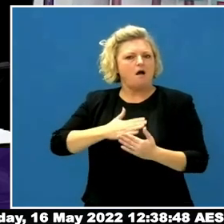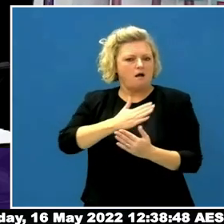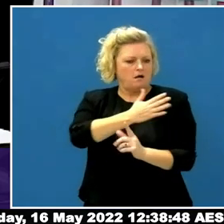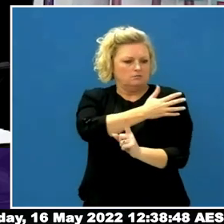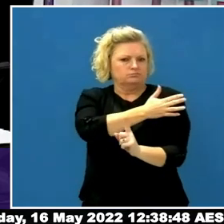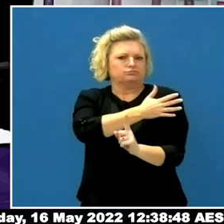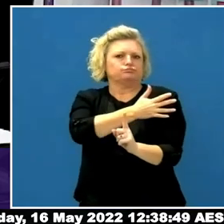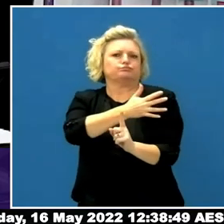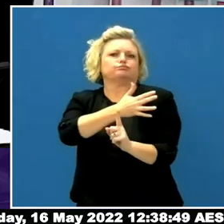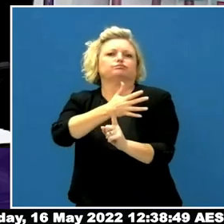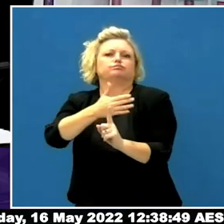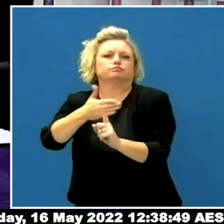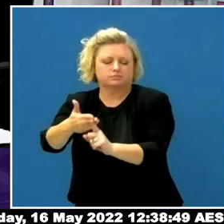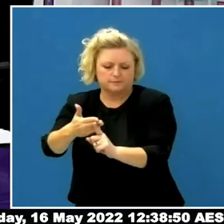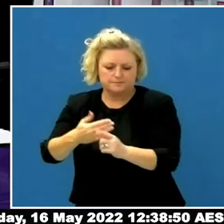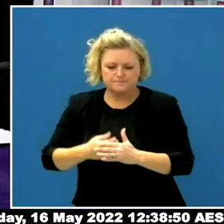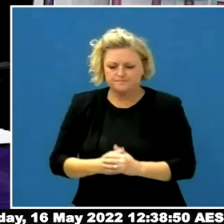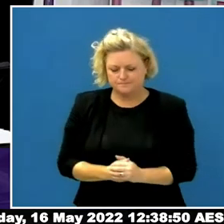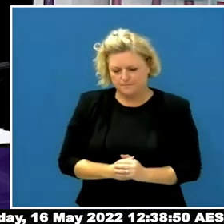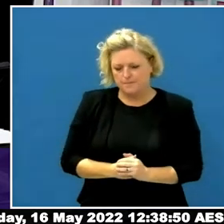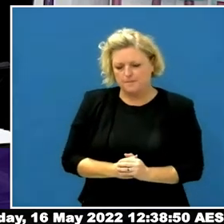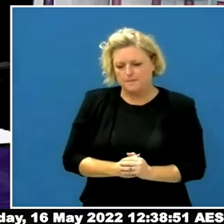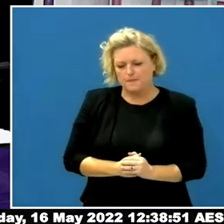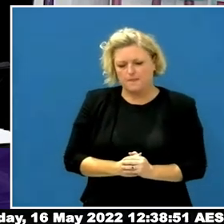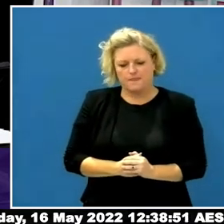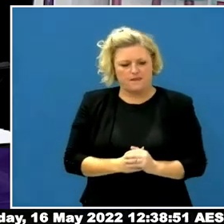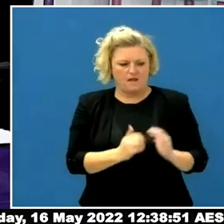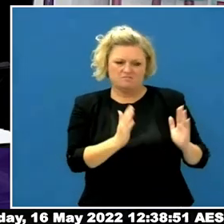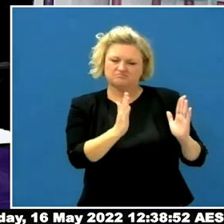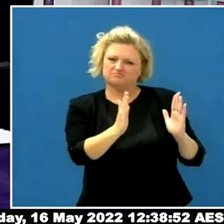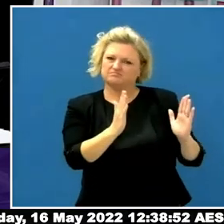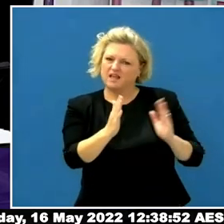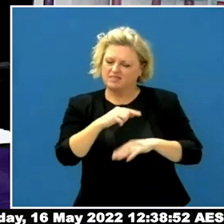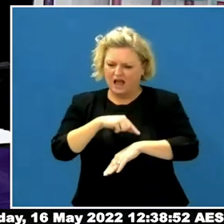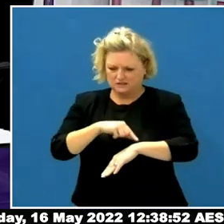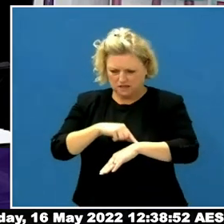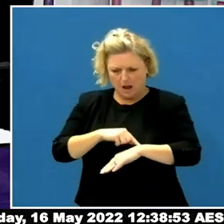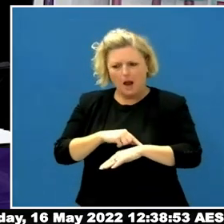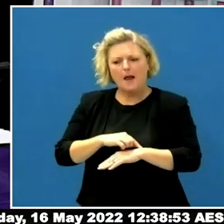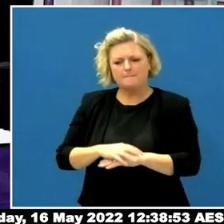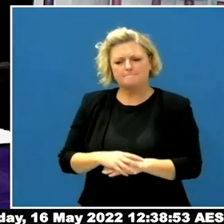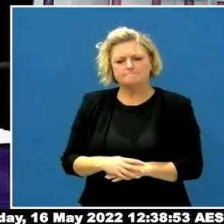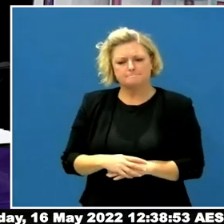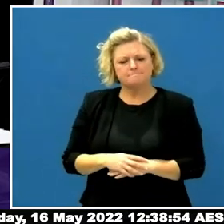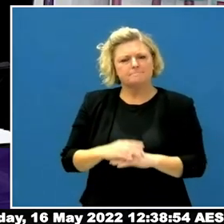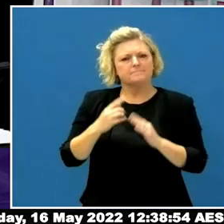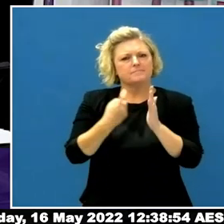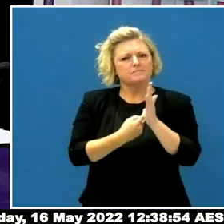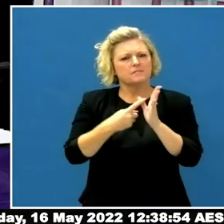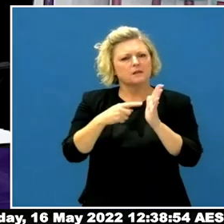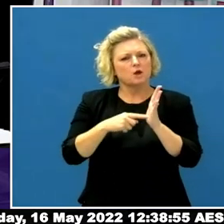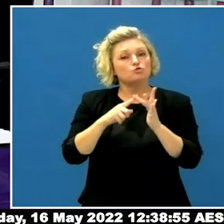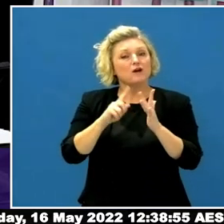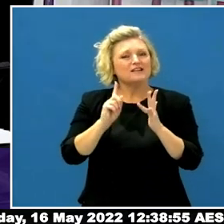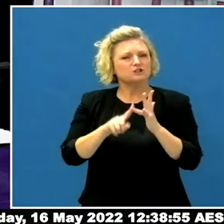During this period what was your understanding of the ratio of care that Jason